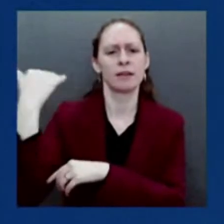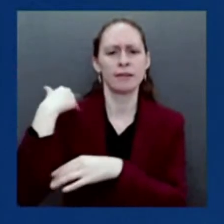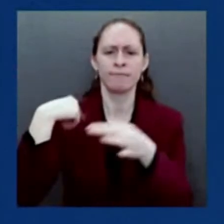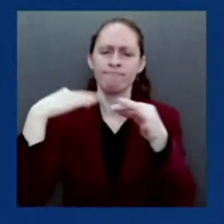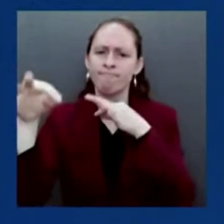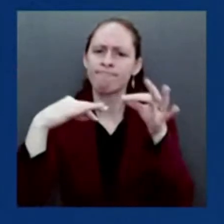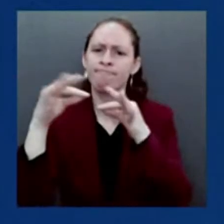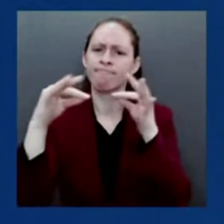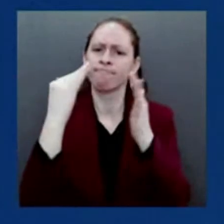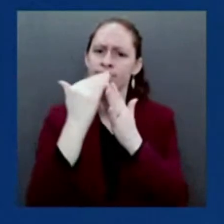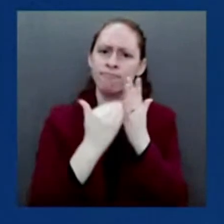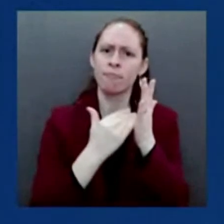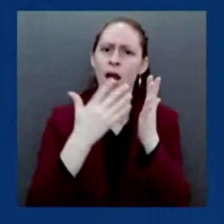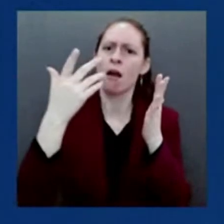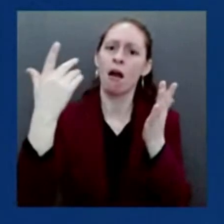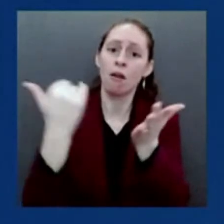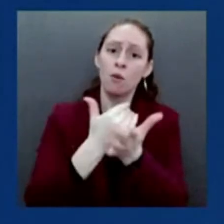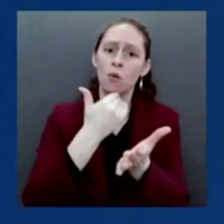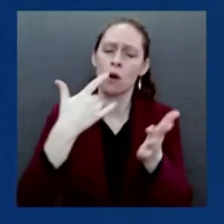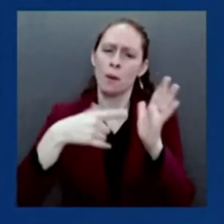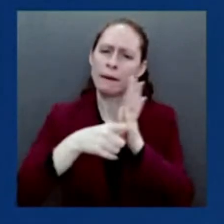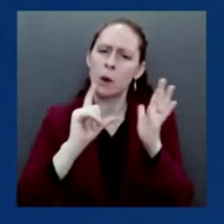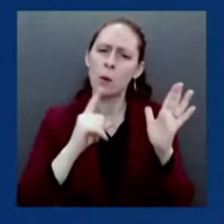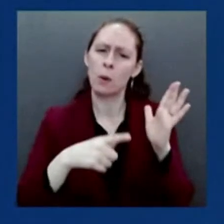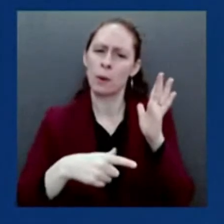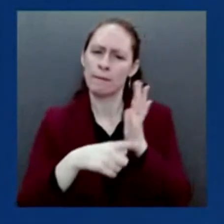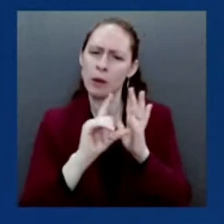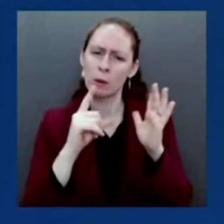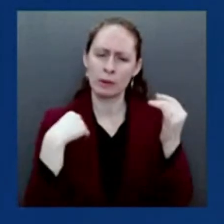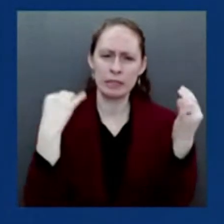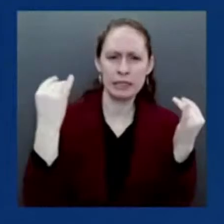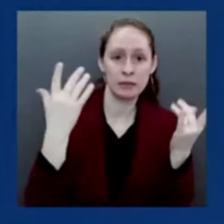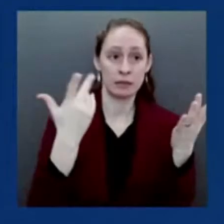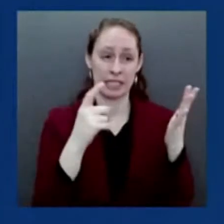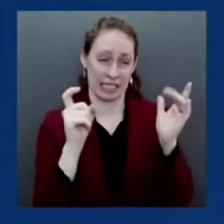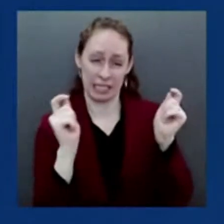WHICH THERE WERE 30 MILLION REVIEWS.